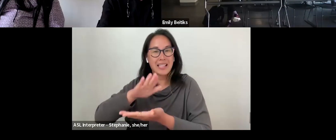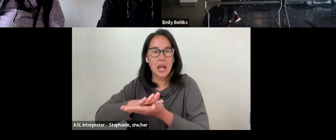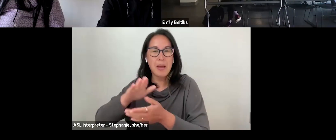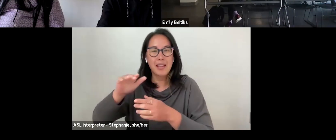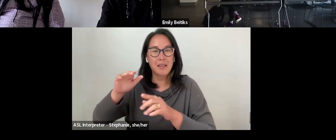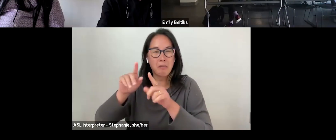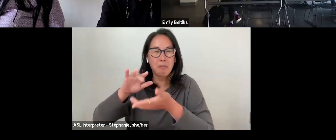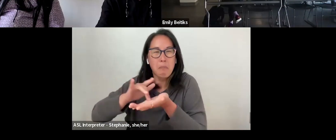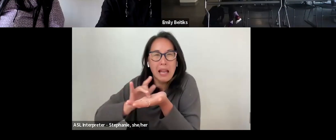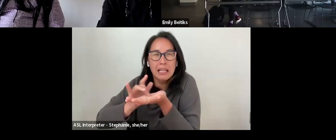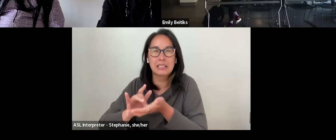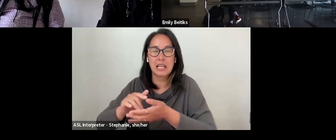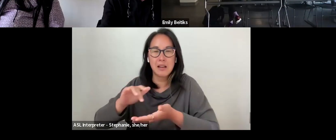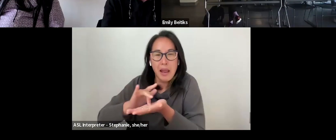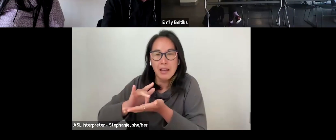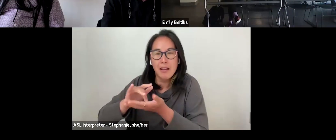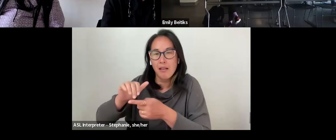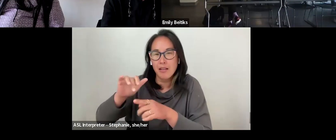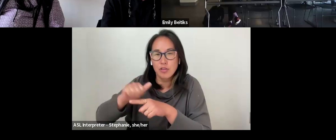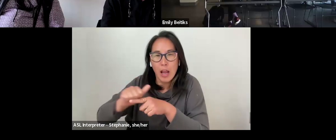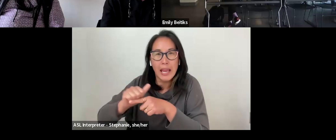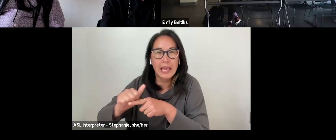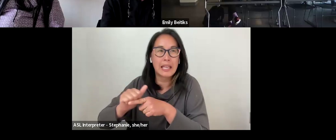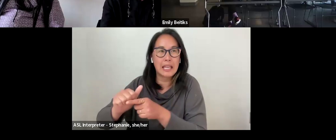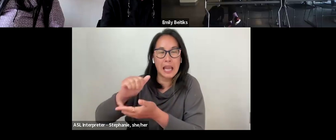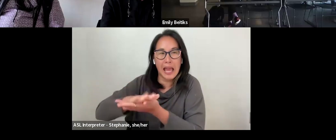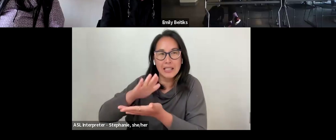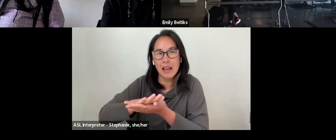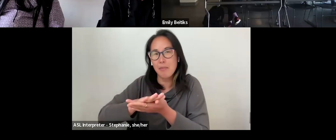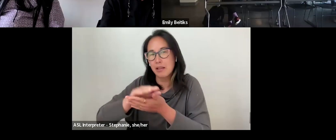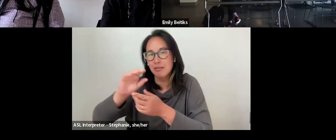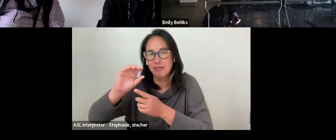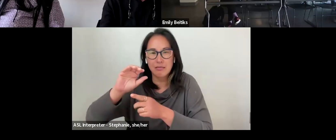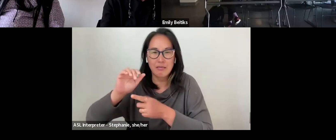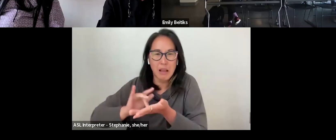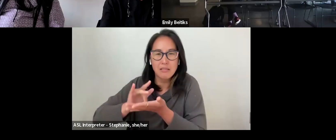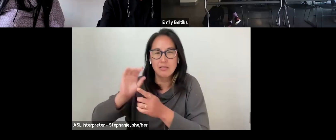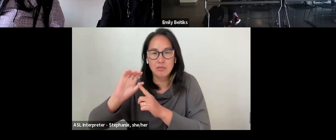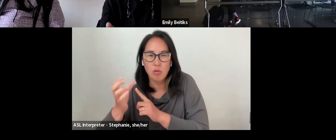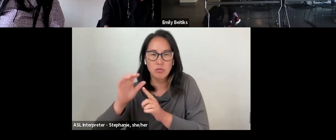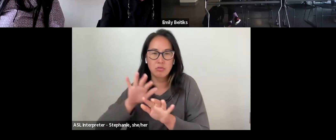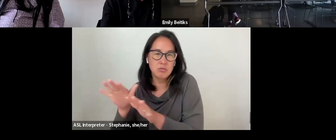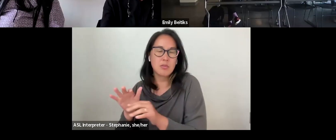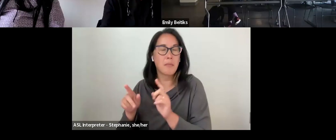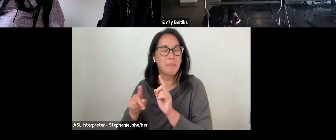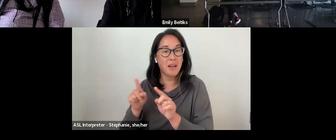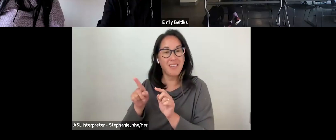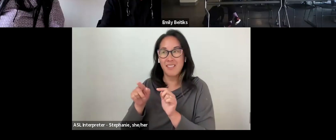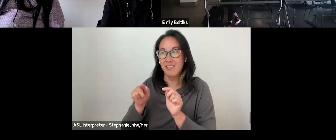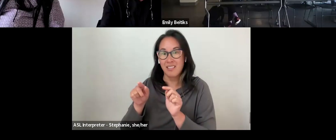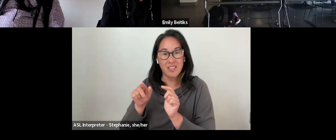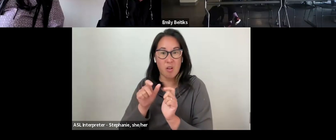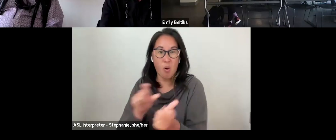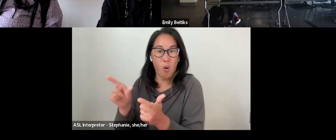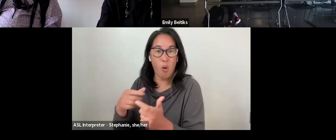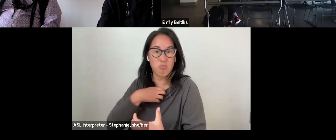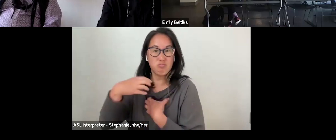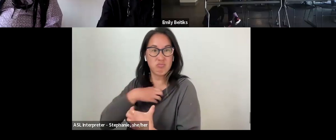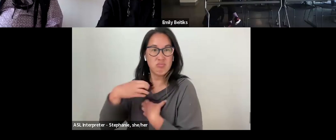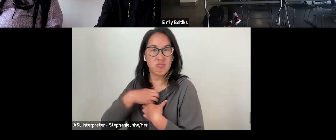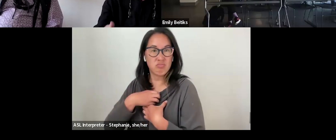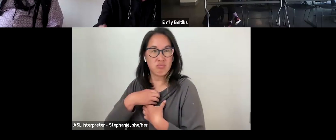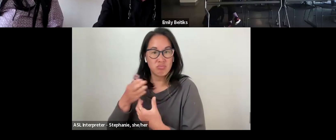Their complaints vary but, almost universally, it is the case that they're there.